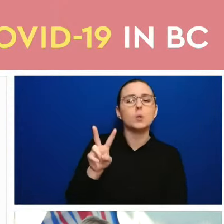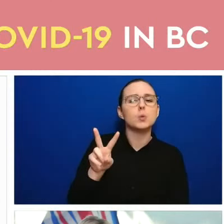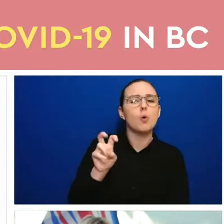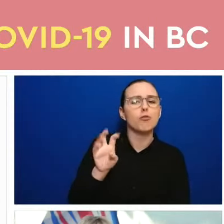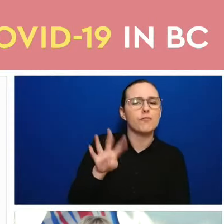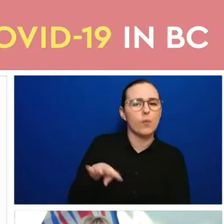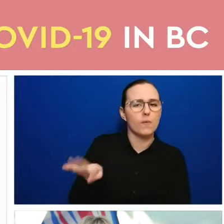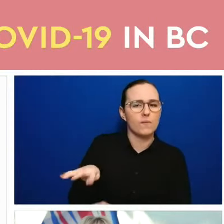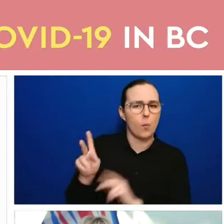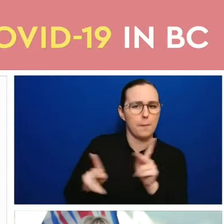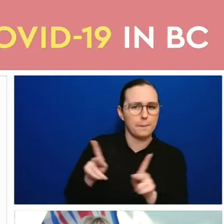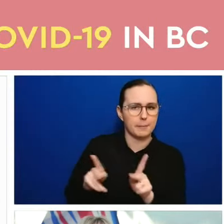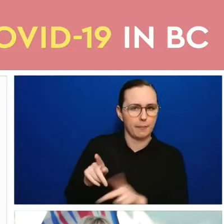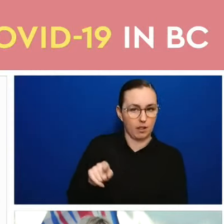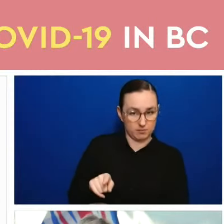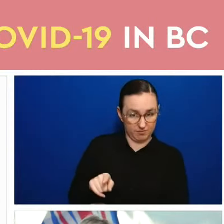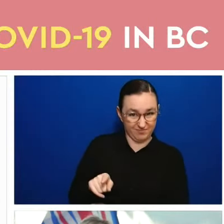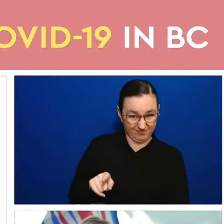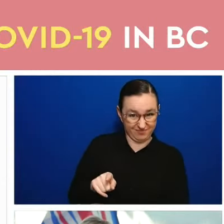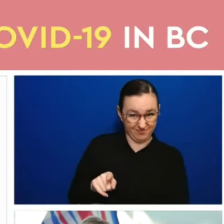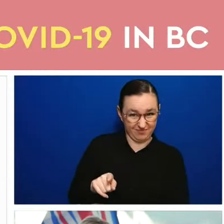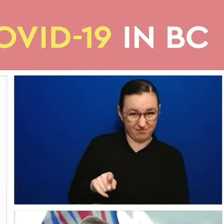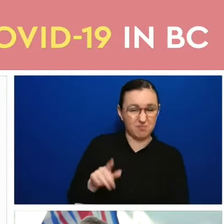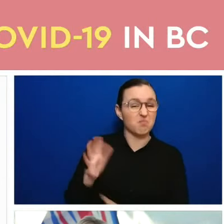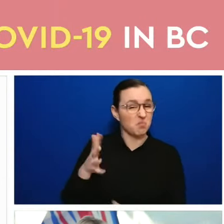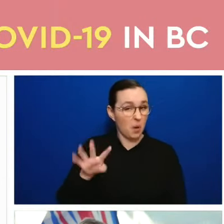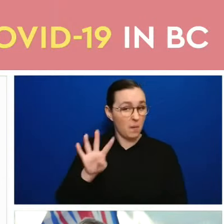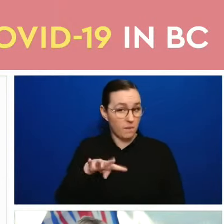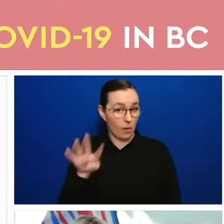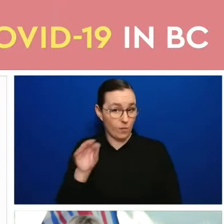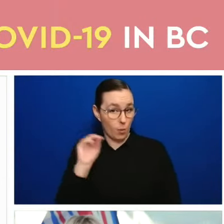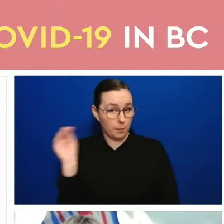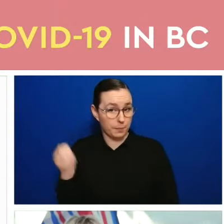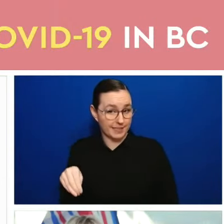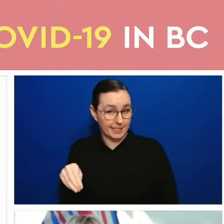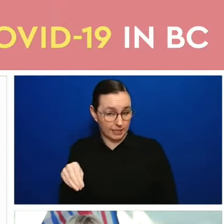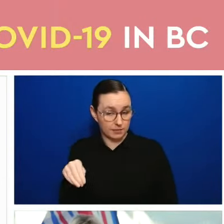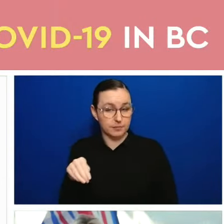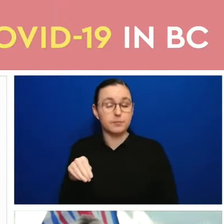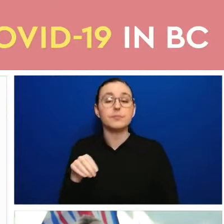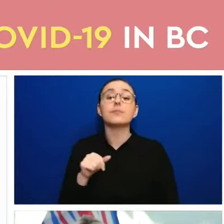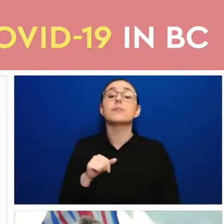test. And that was about 244 or 44%